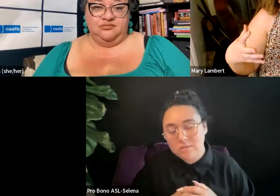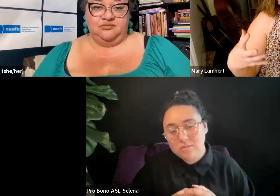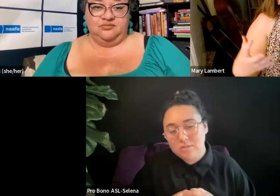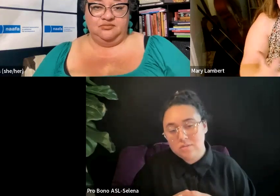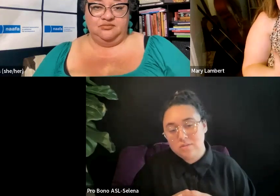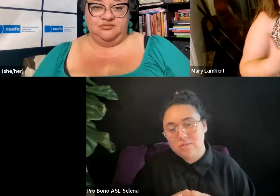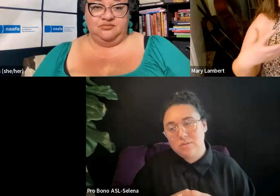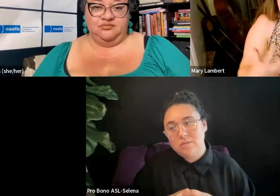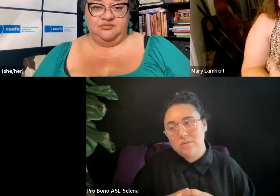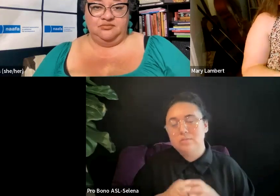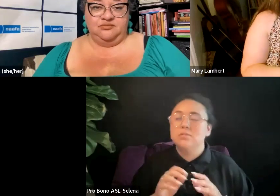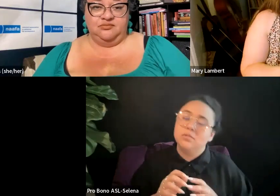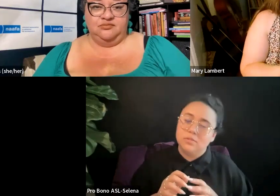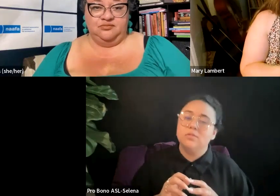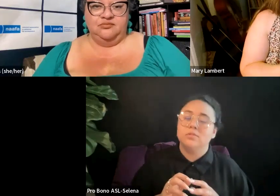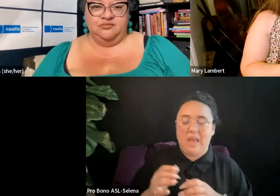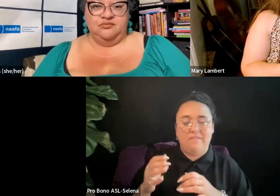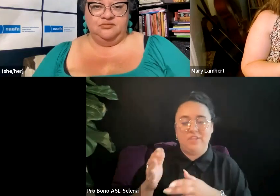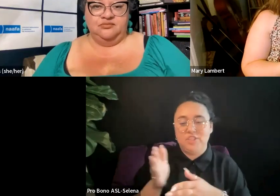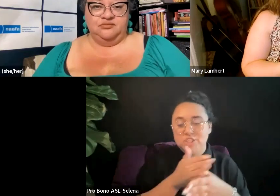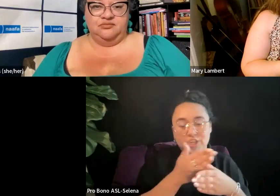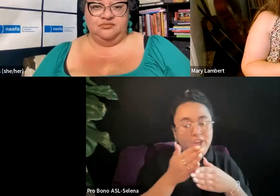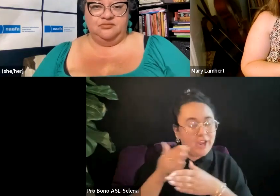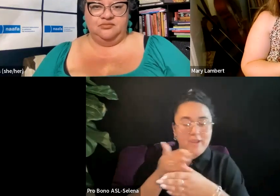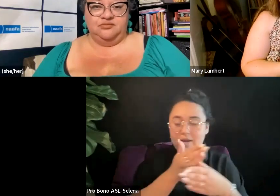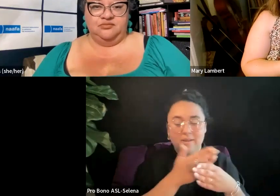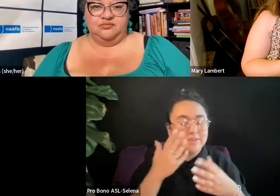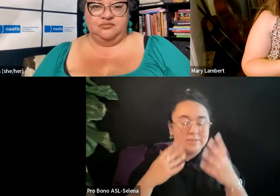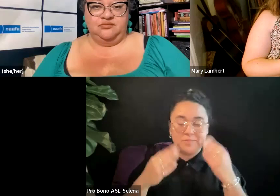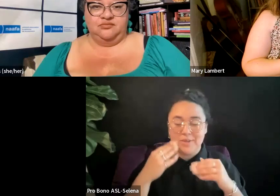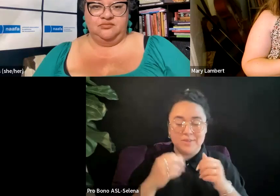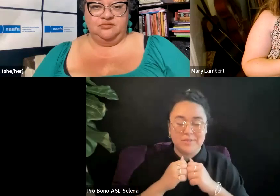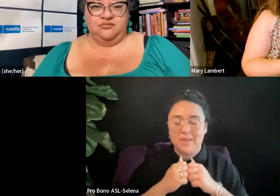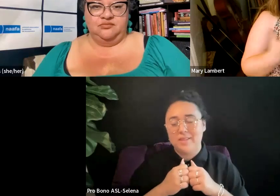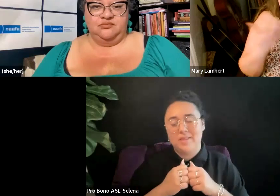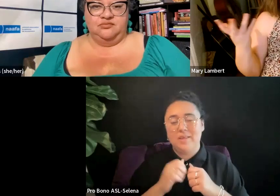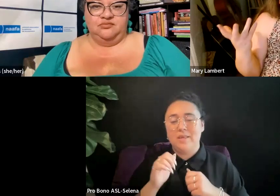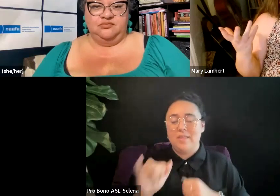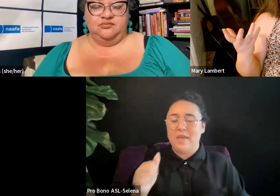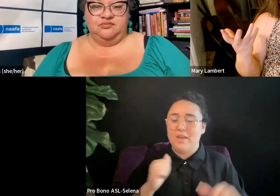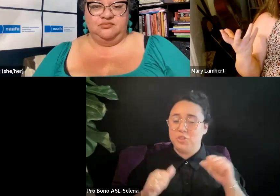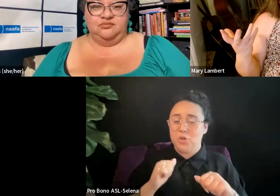express had a shared experience together. It's really powerful. It's out-of-body.